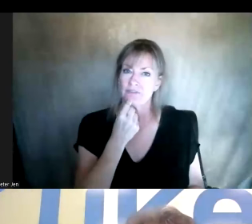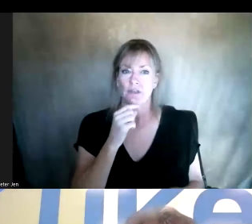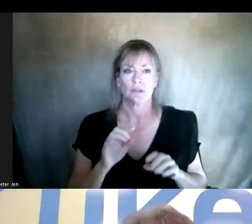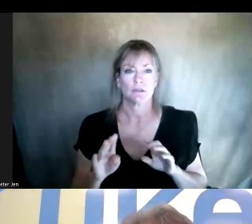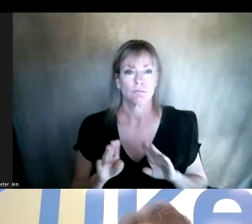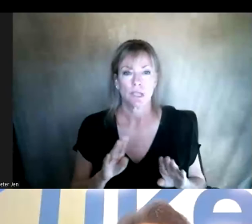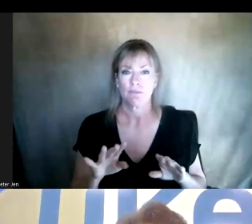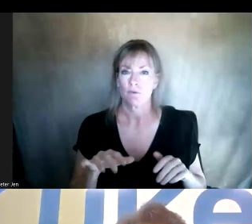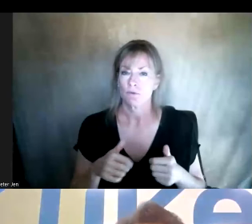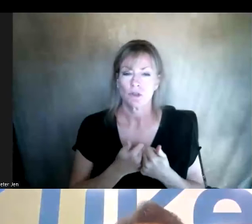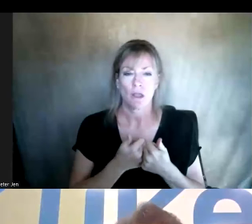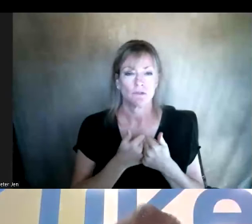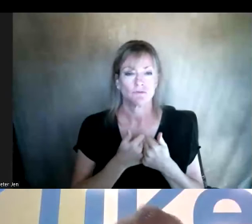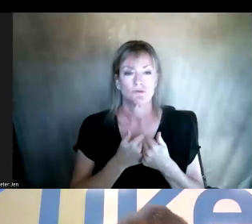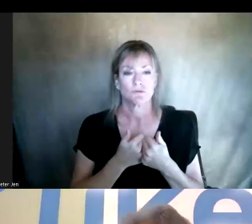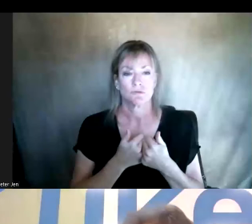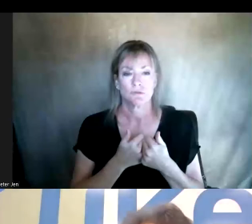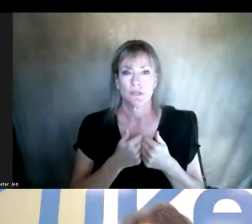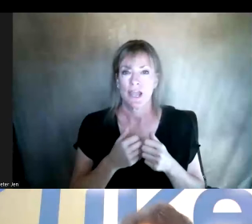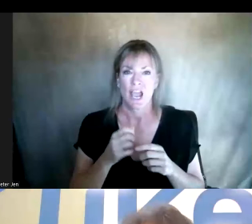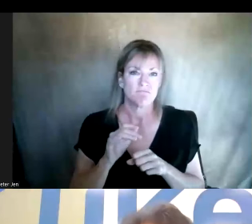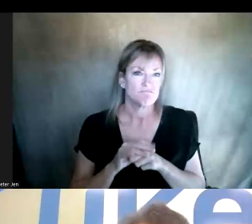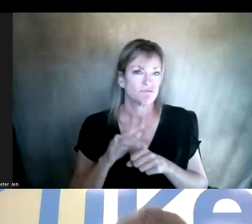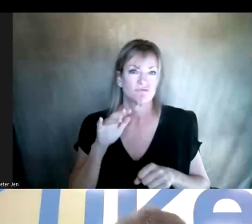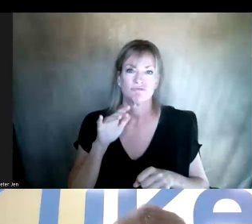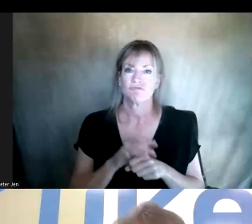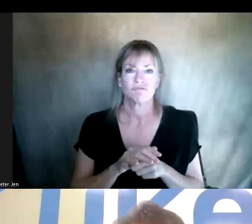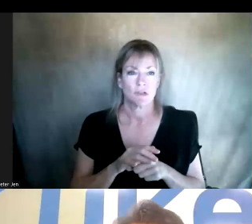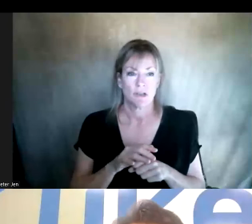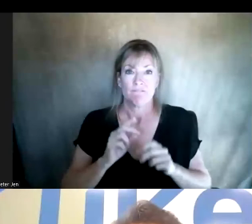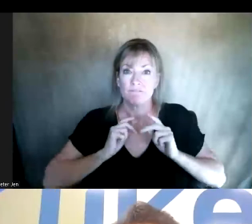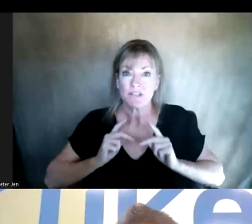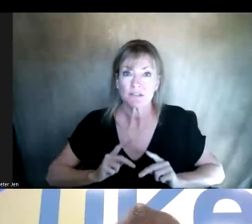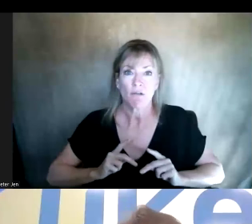CHALLENGES AND ACTING OUT IN MORE WAYS OF AGGRESSION TOWARDS